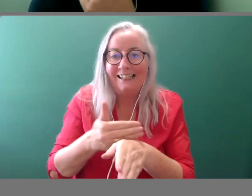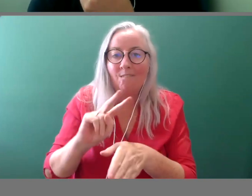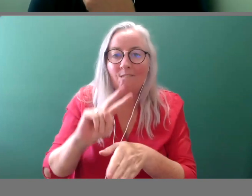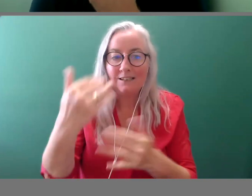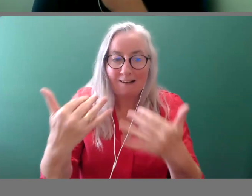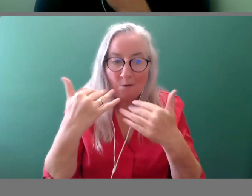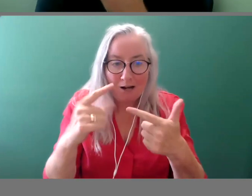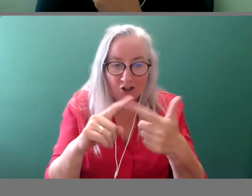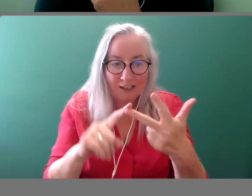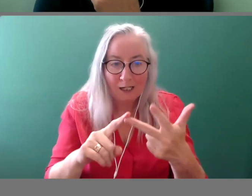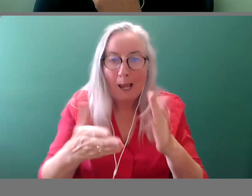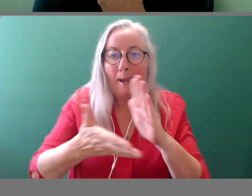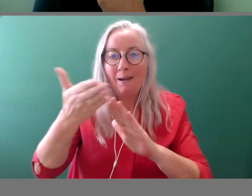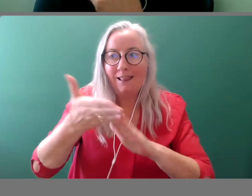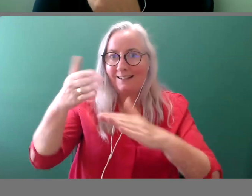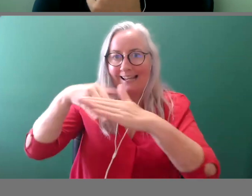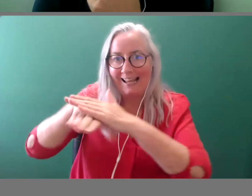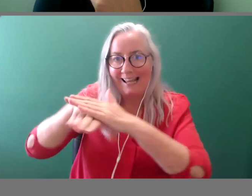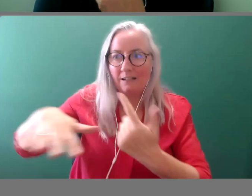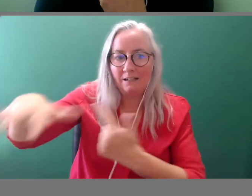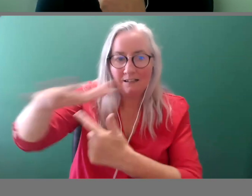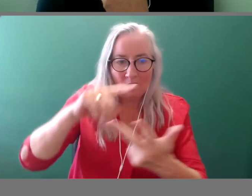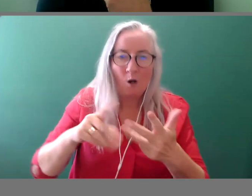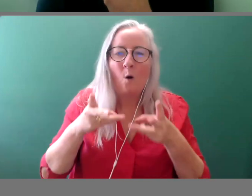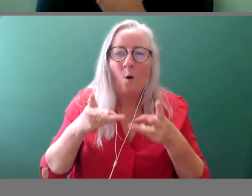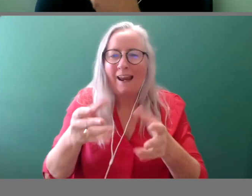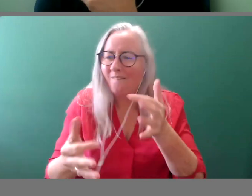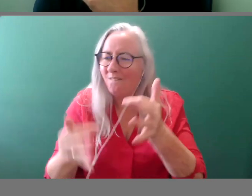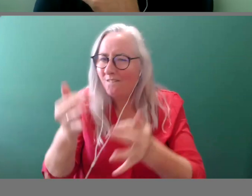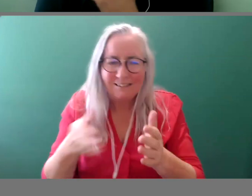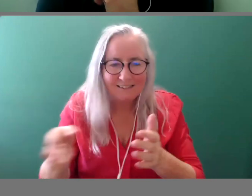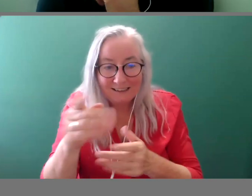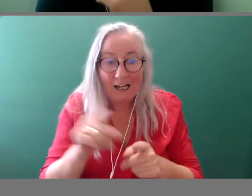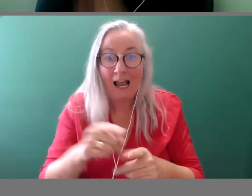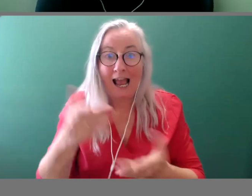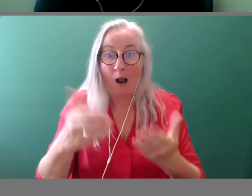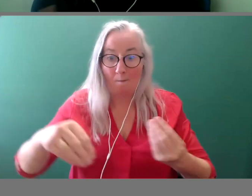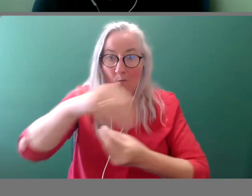is the building approach and entry and way finding and circulation within the building and facilities